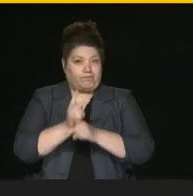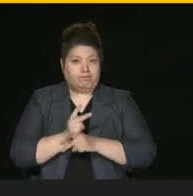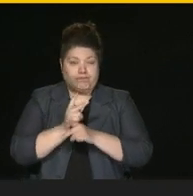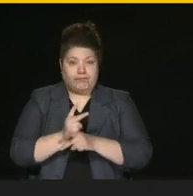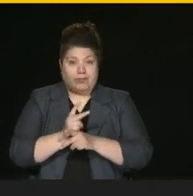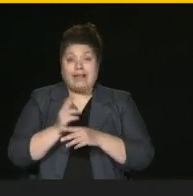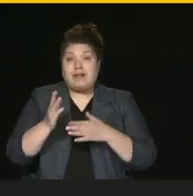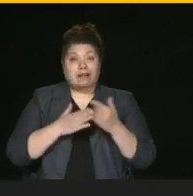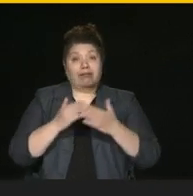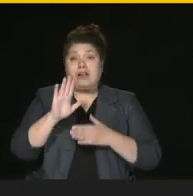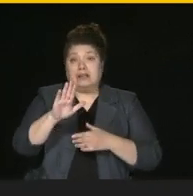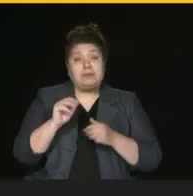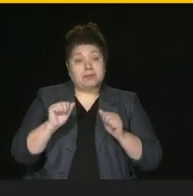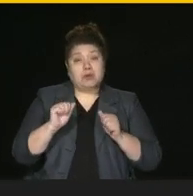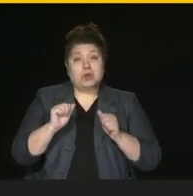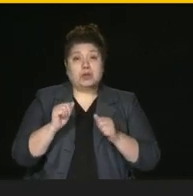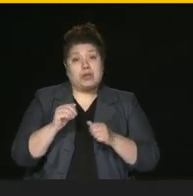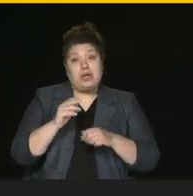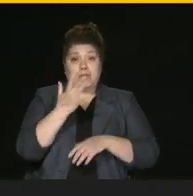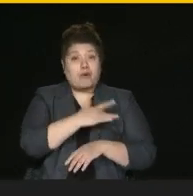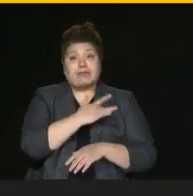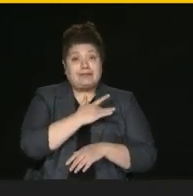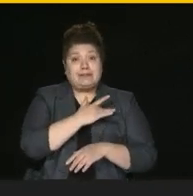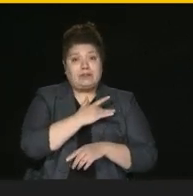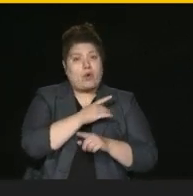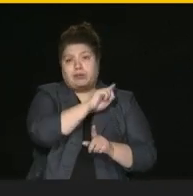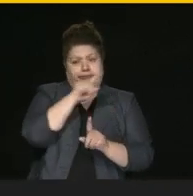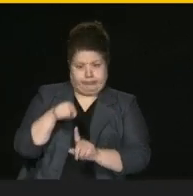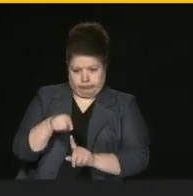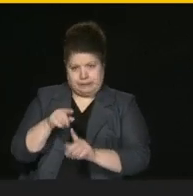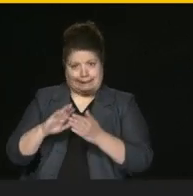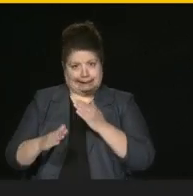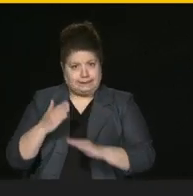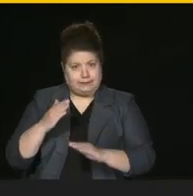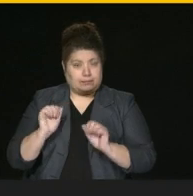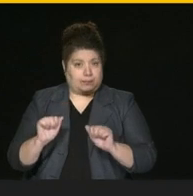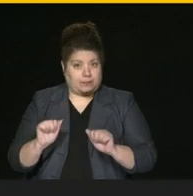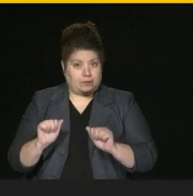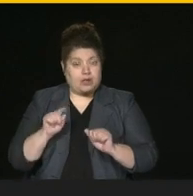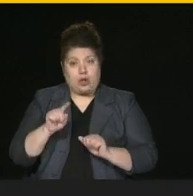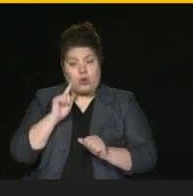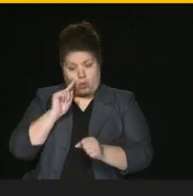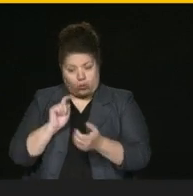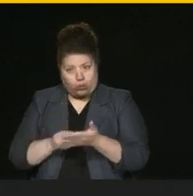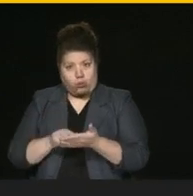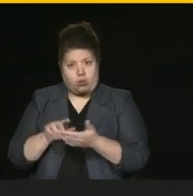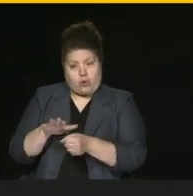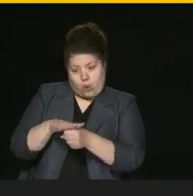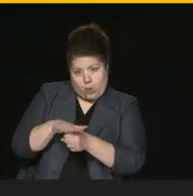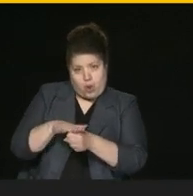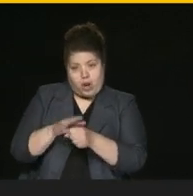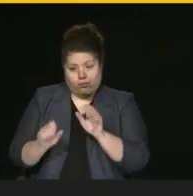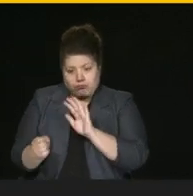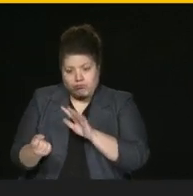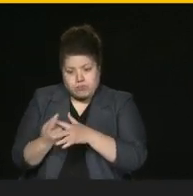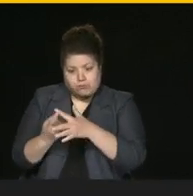AND TERRITORY, EACH PROVINCE AS A WHOLE, INDIVIDUAL REGIONS, CITIES, SO ON, NEED TO LOOK AT